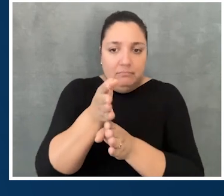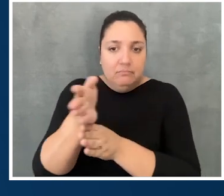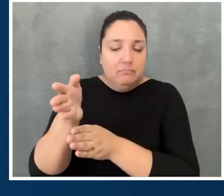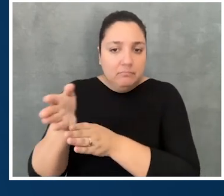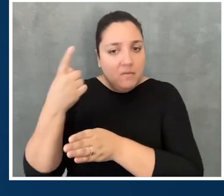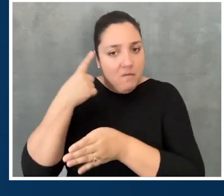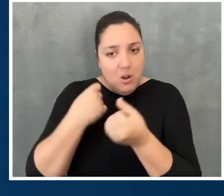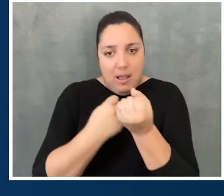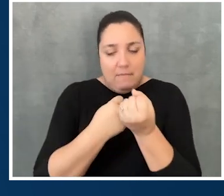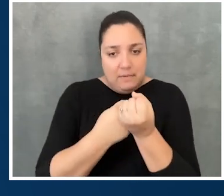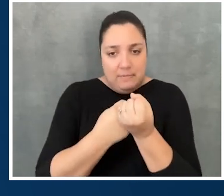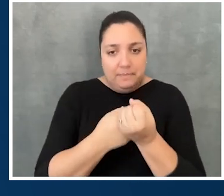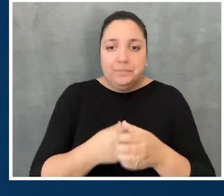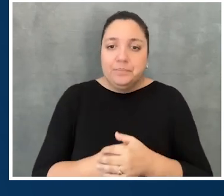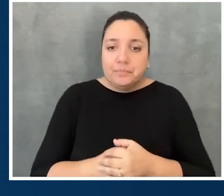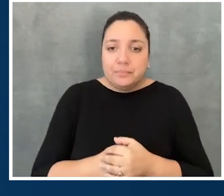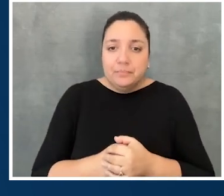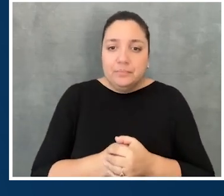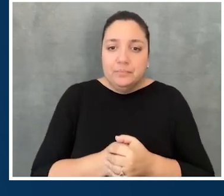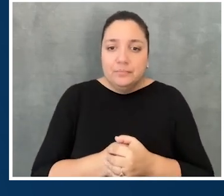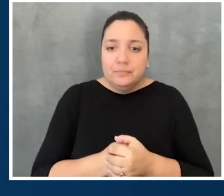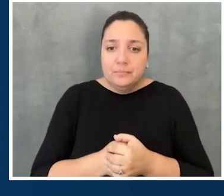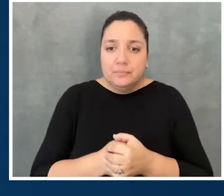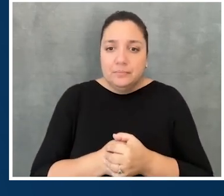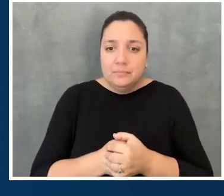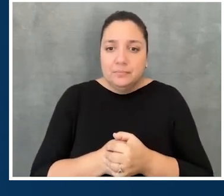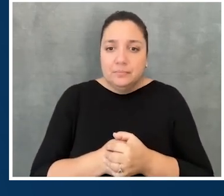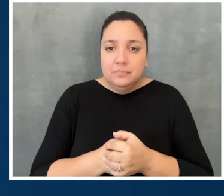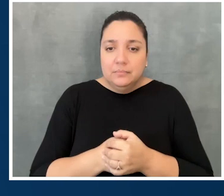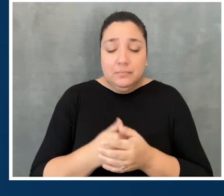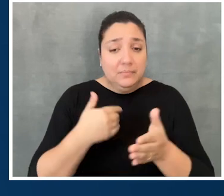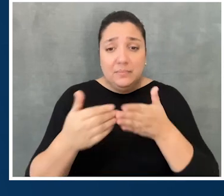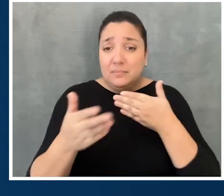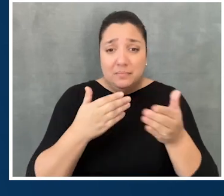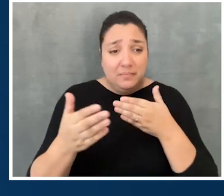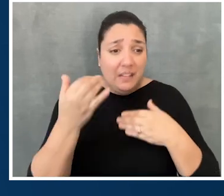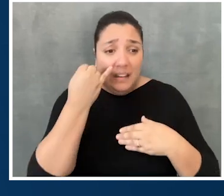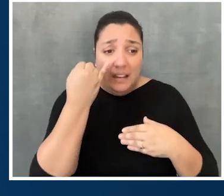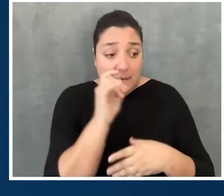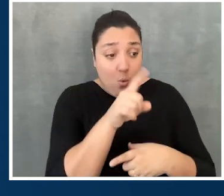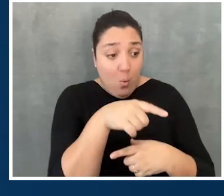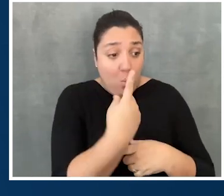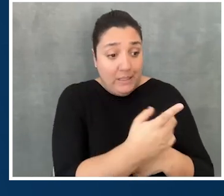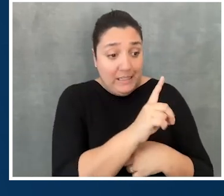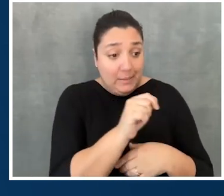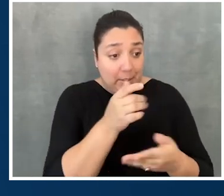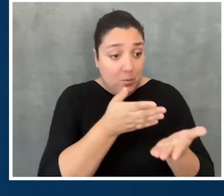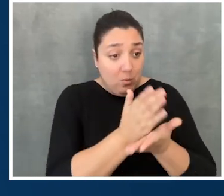regardless of if, you know, it's a solely disability rights organization.